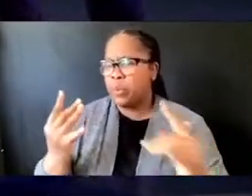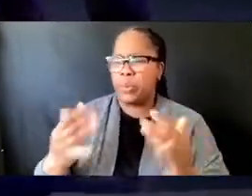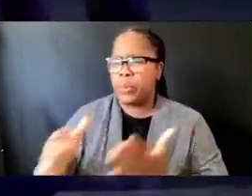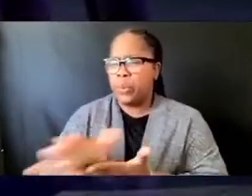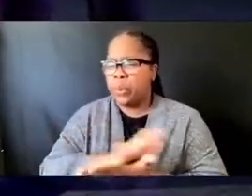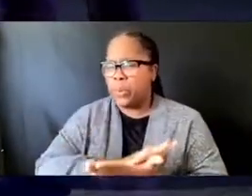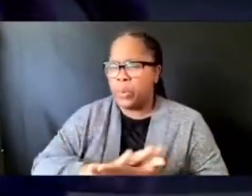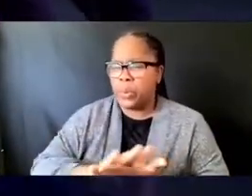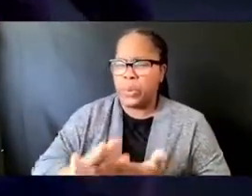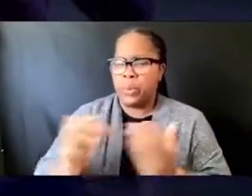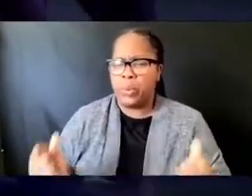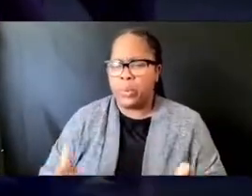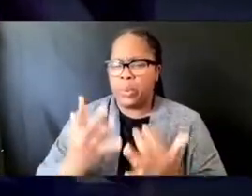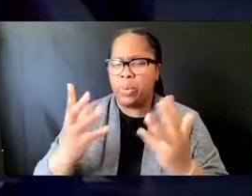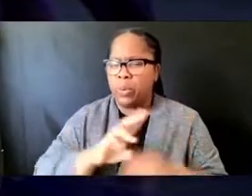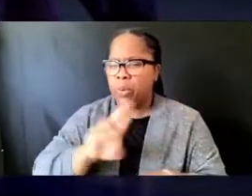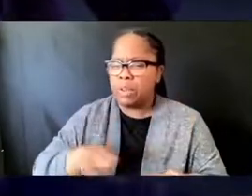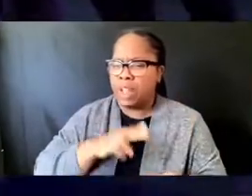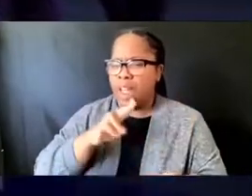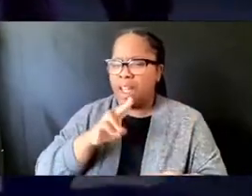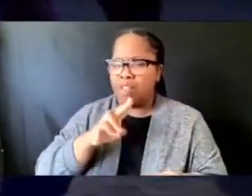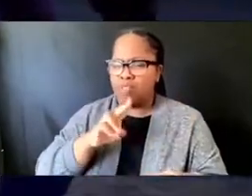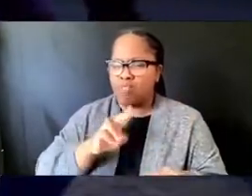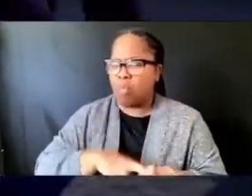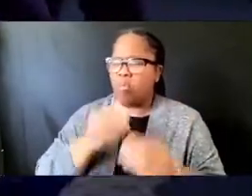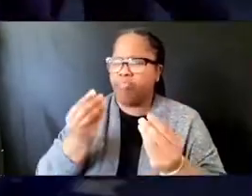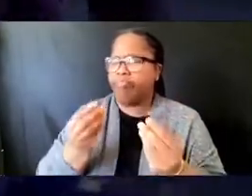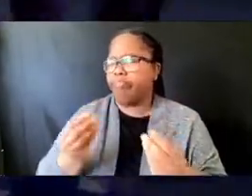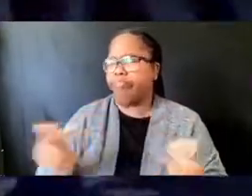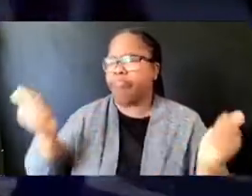A natural tilling of the soil